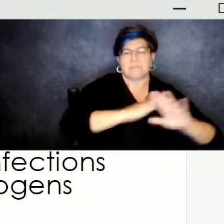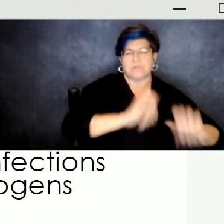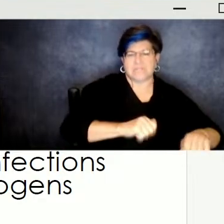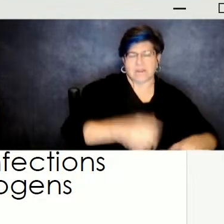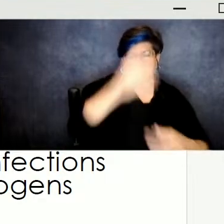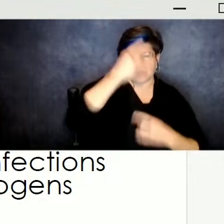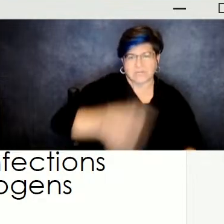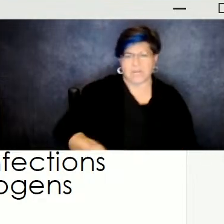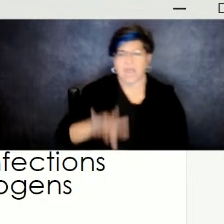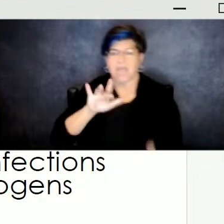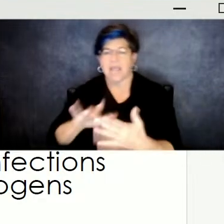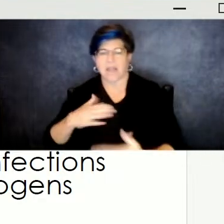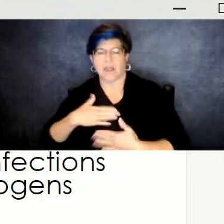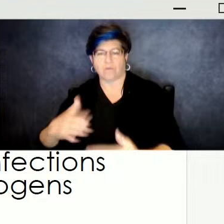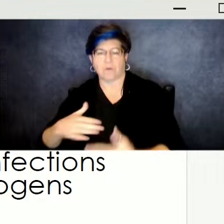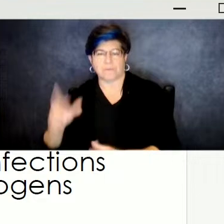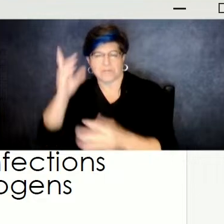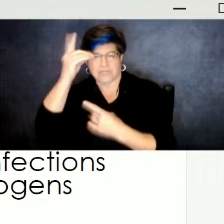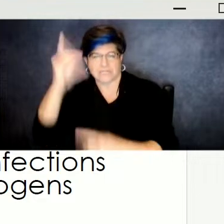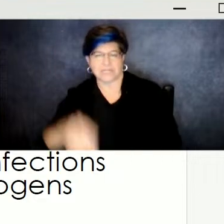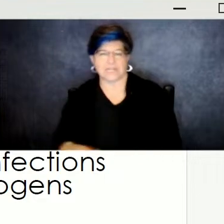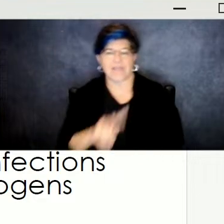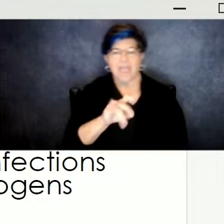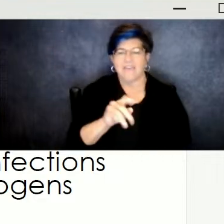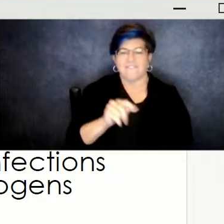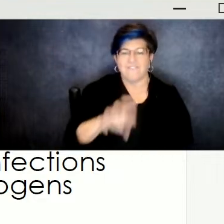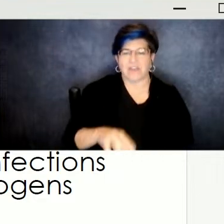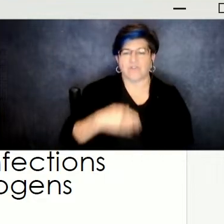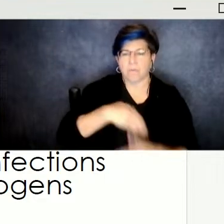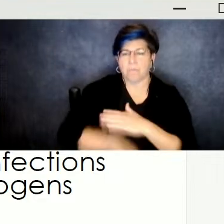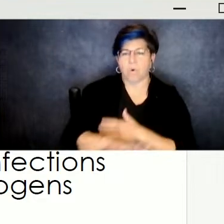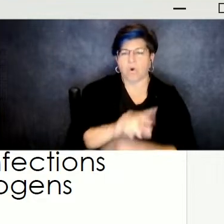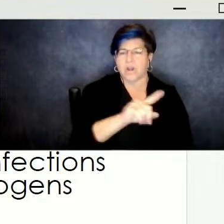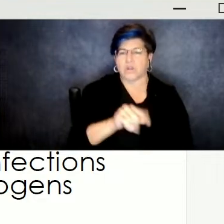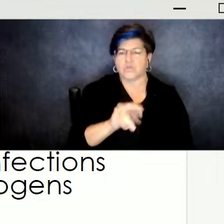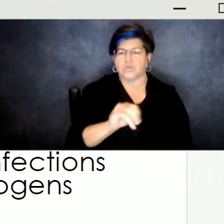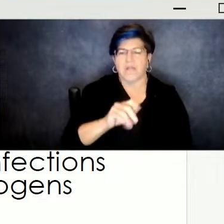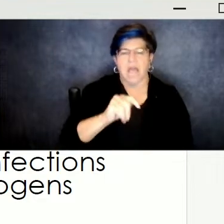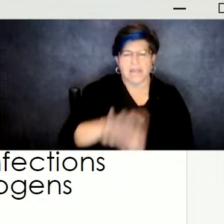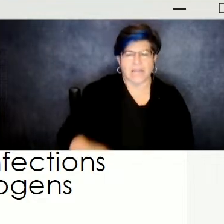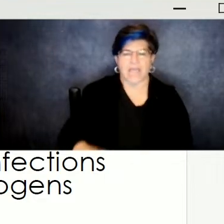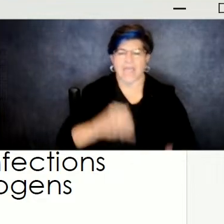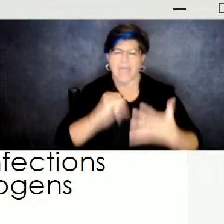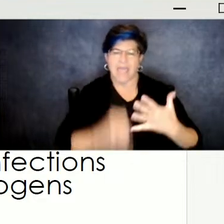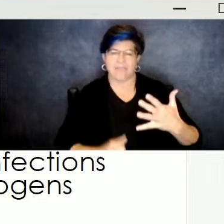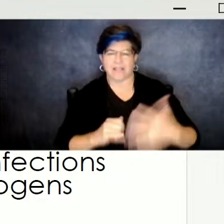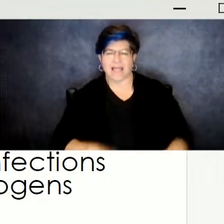PREVENTABLE DISEASES, CONTACT